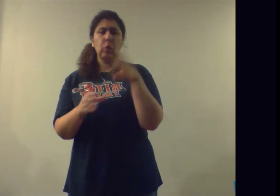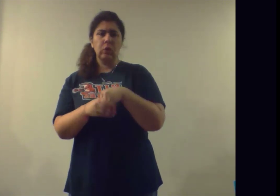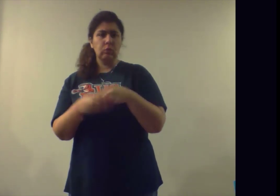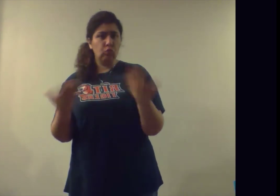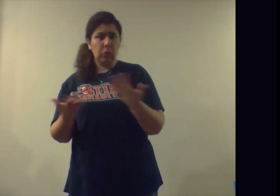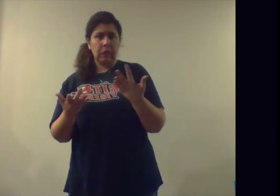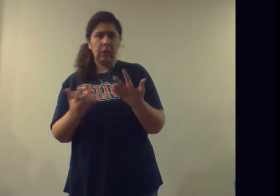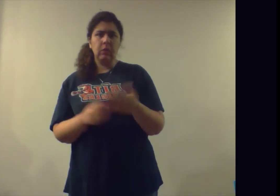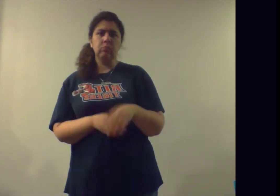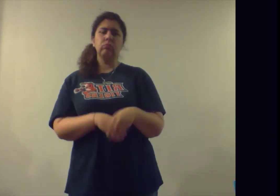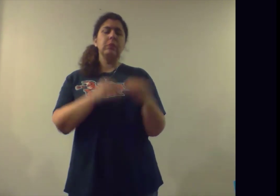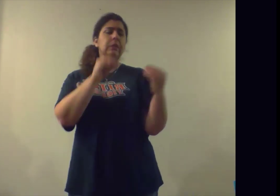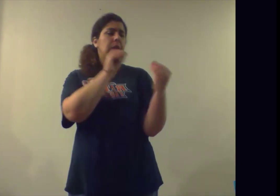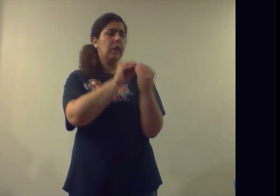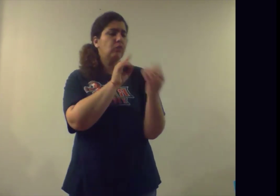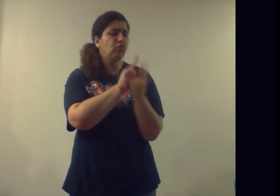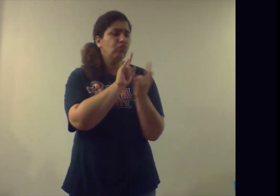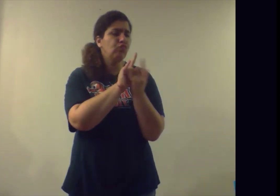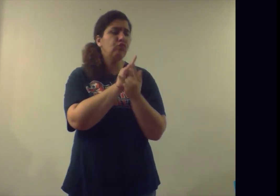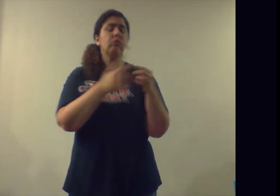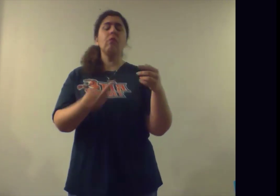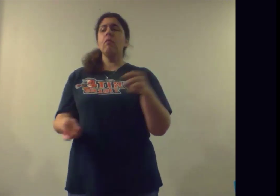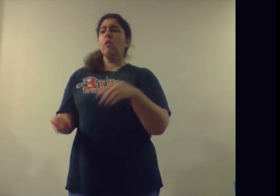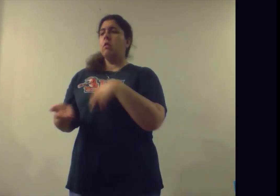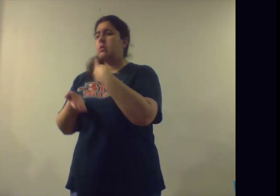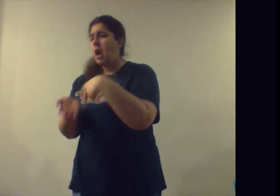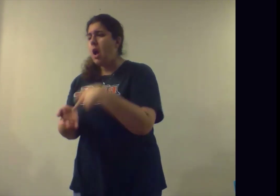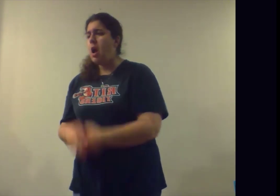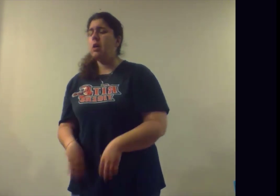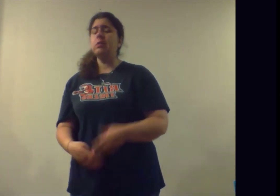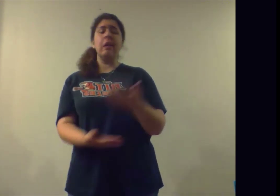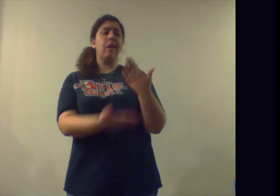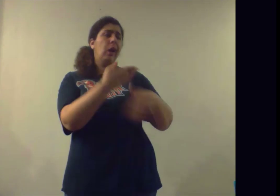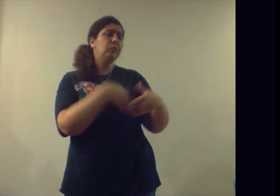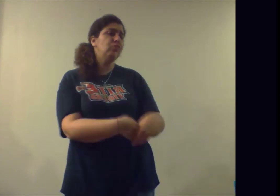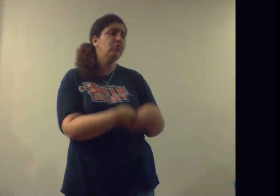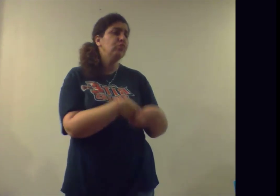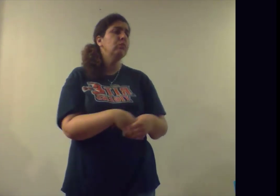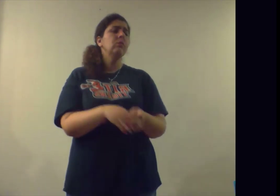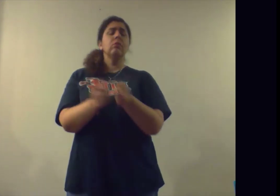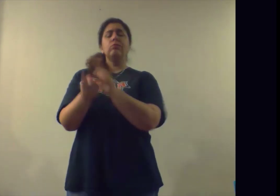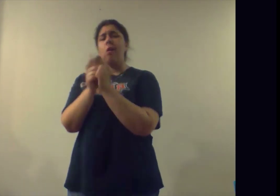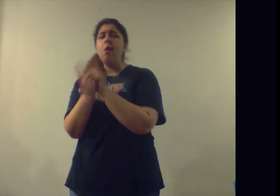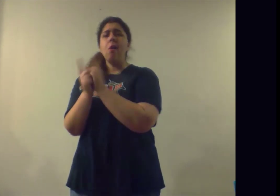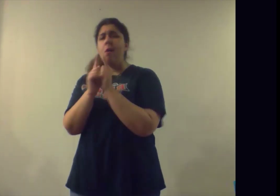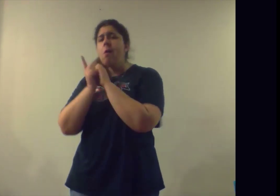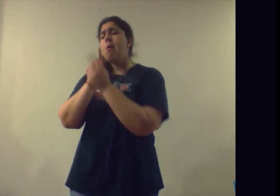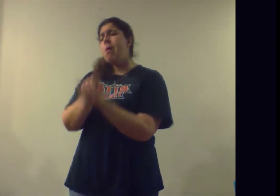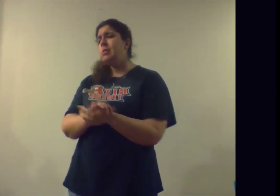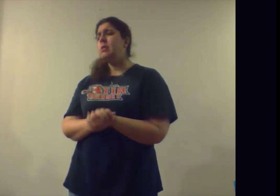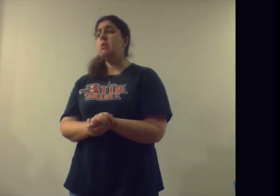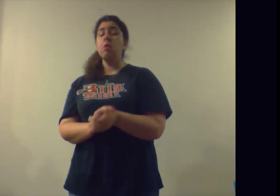with kissing and dancing and hand holding and lovingly tumbling onto the ground,